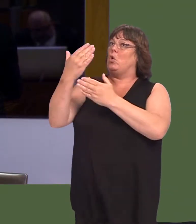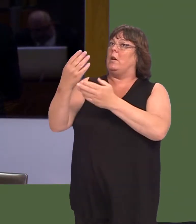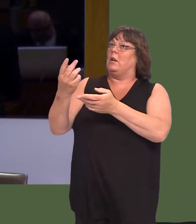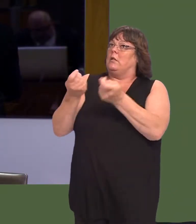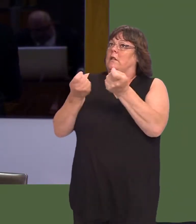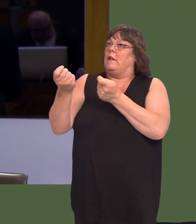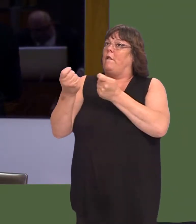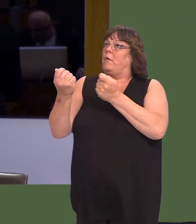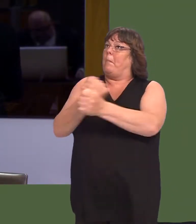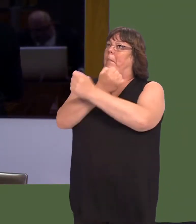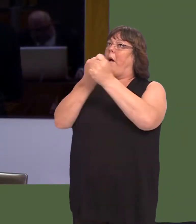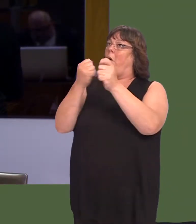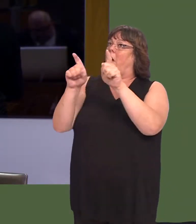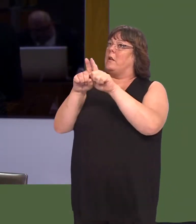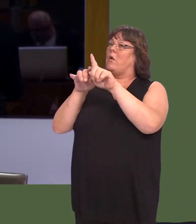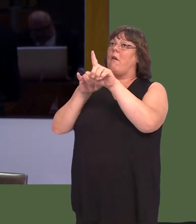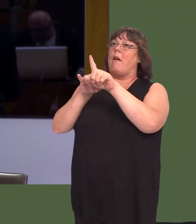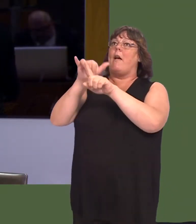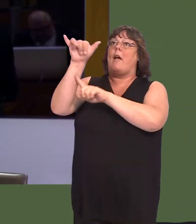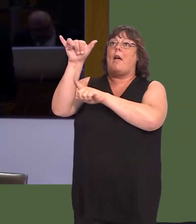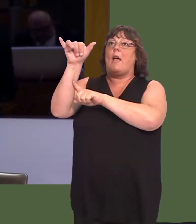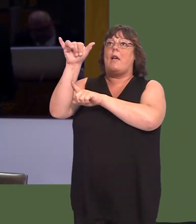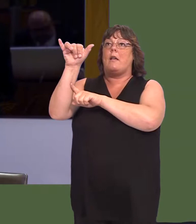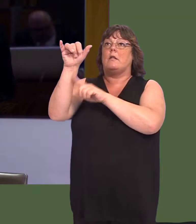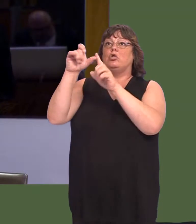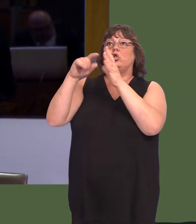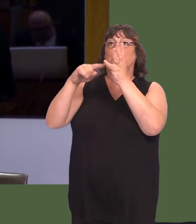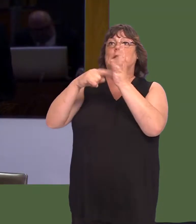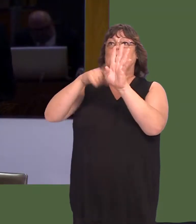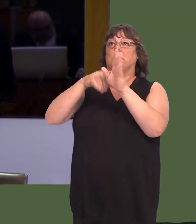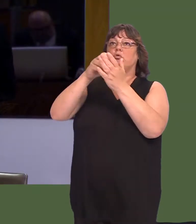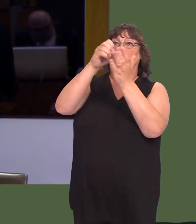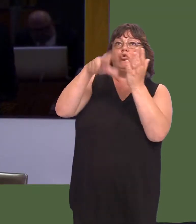Air Departure Tax (Scotland) Bill, as a replacement for air passenger duty, and has committed